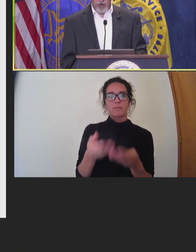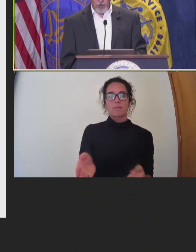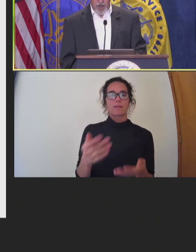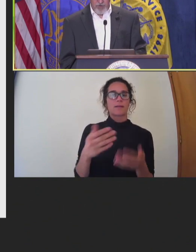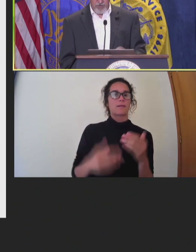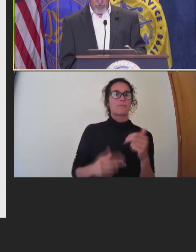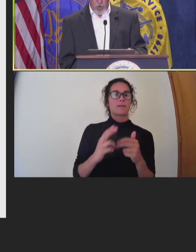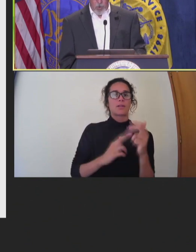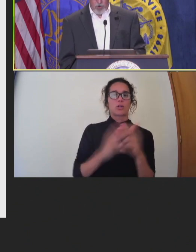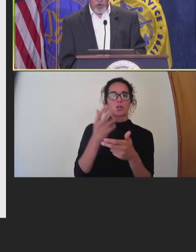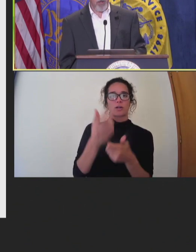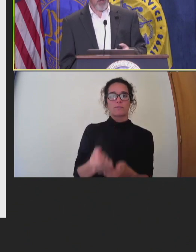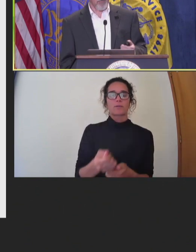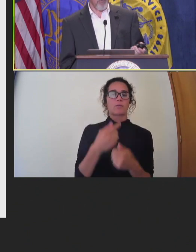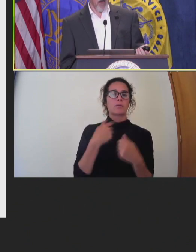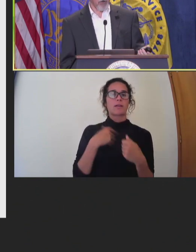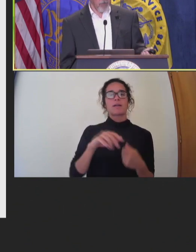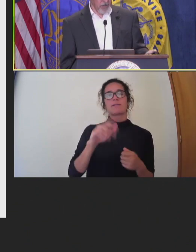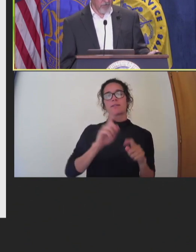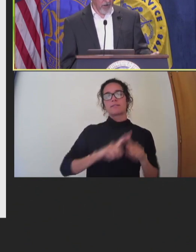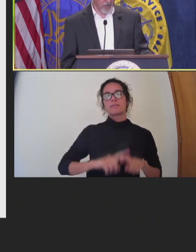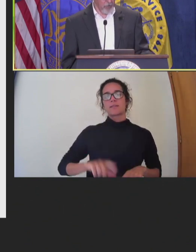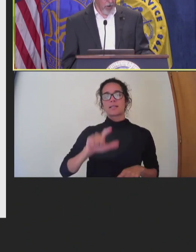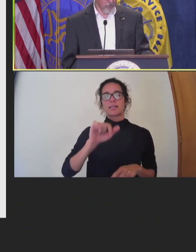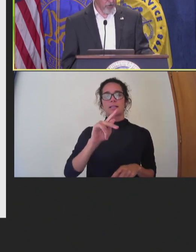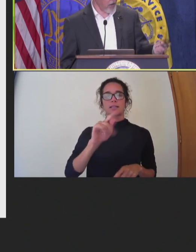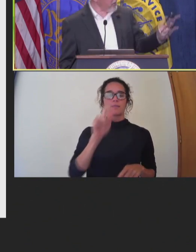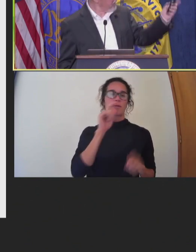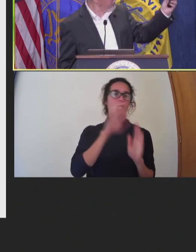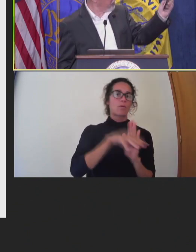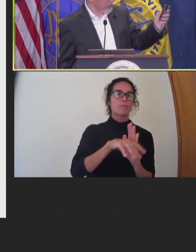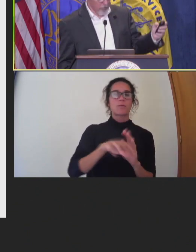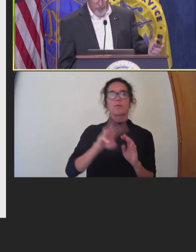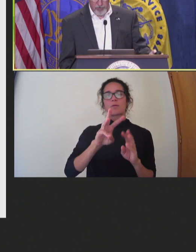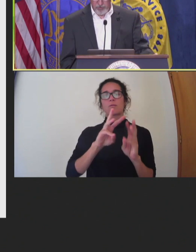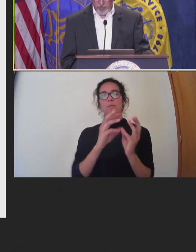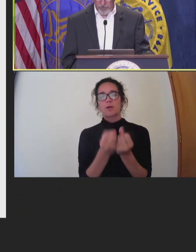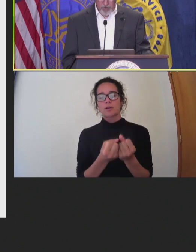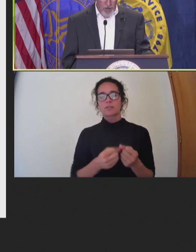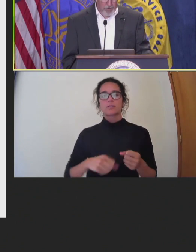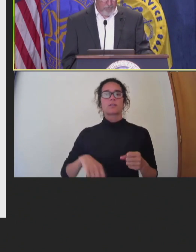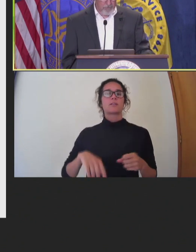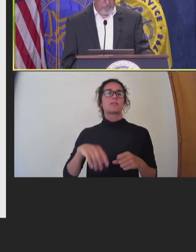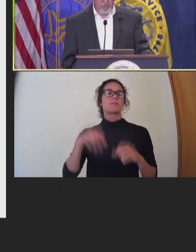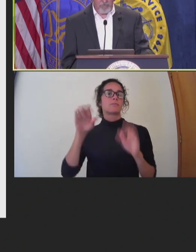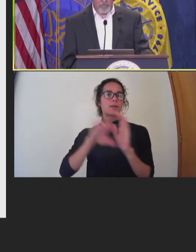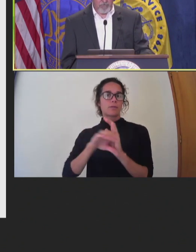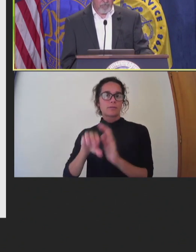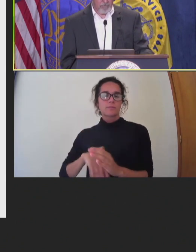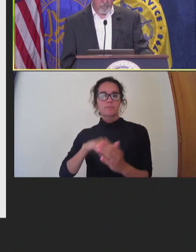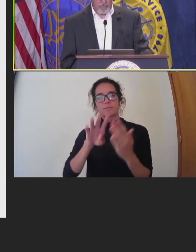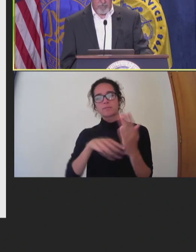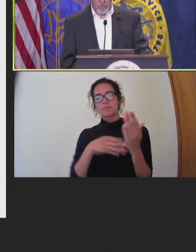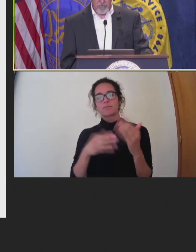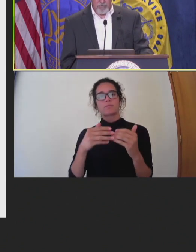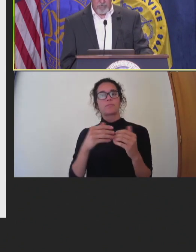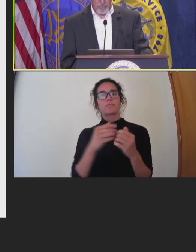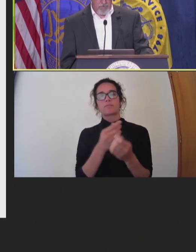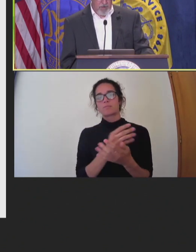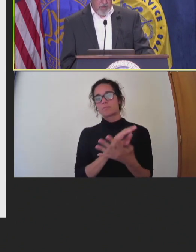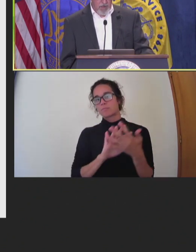graphics, and more can be found on the NFID website that you see referenced on the slide.